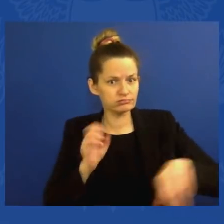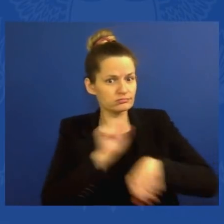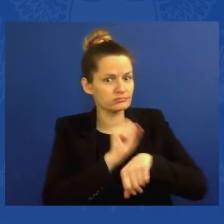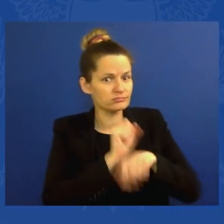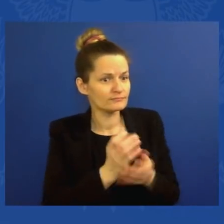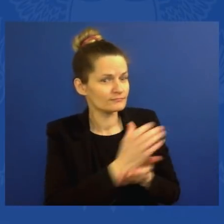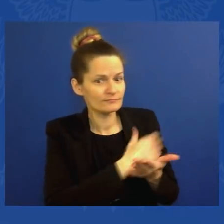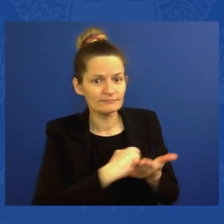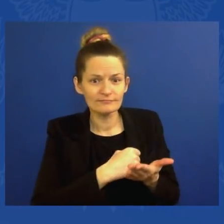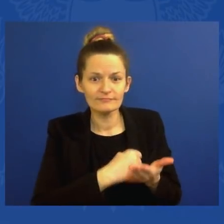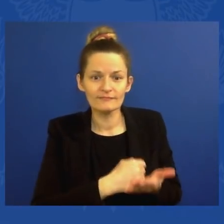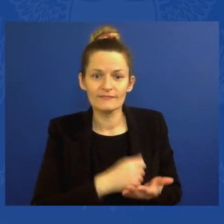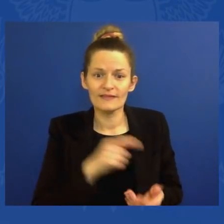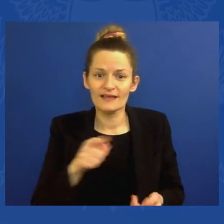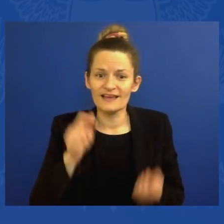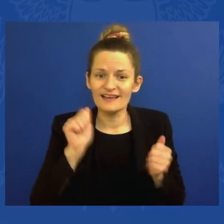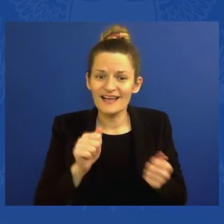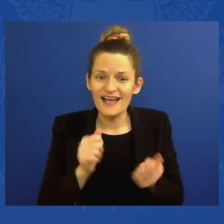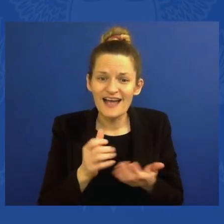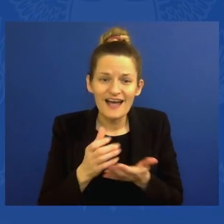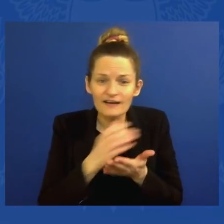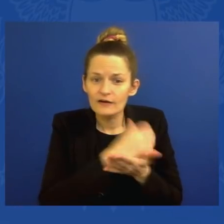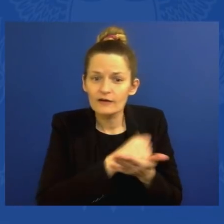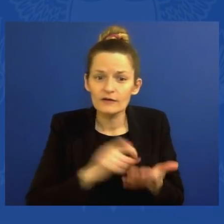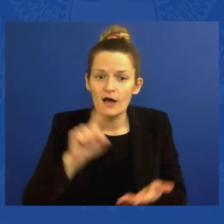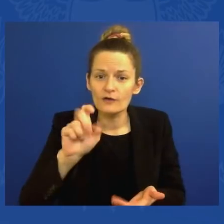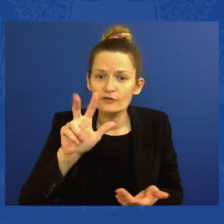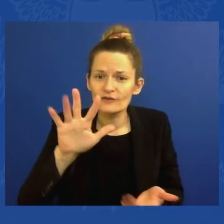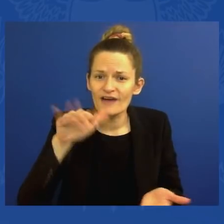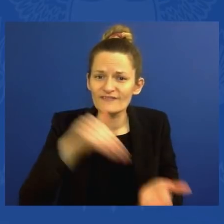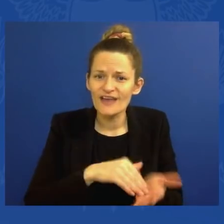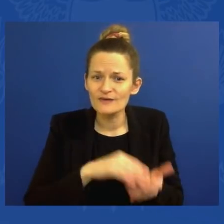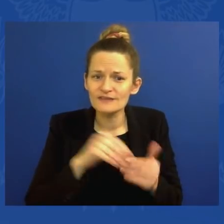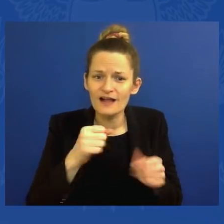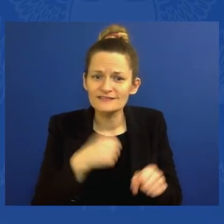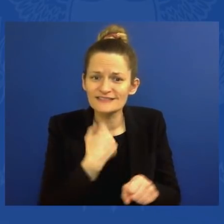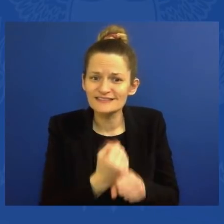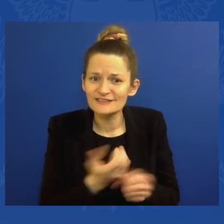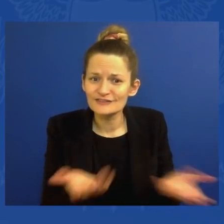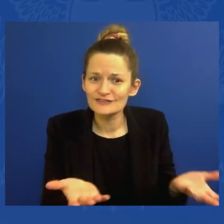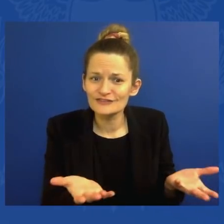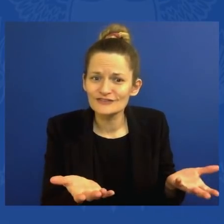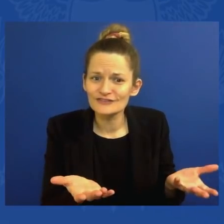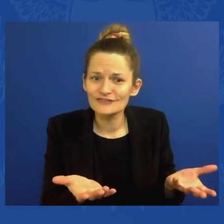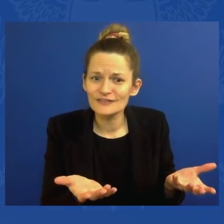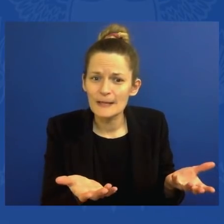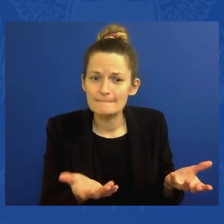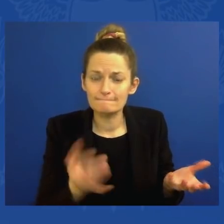Intel is ready to increase their investment from $20 billion to $100 billion.